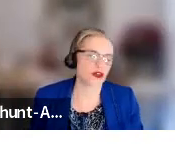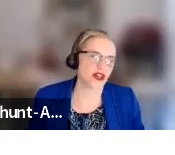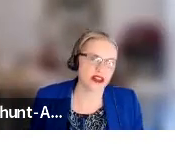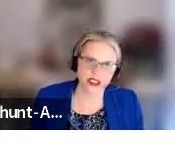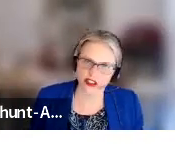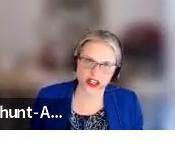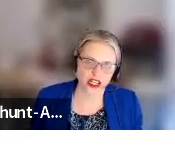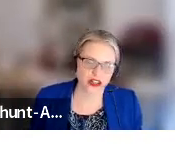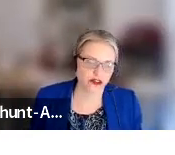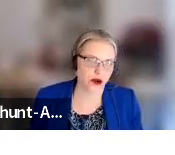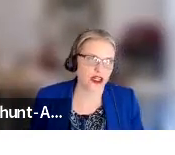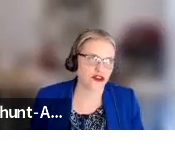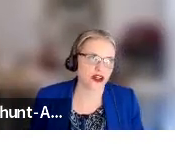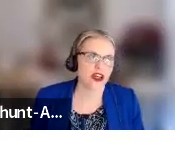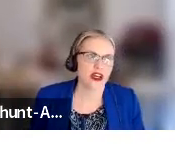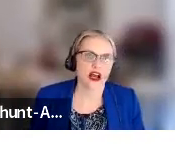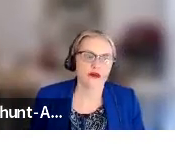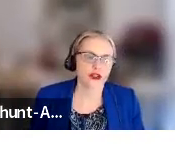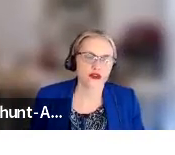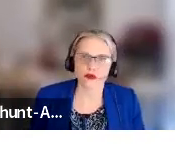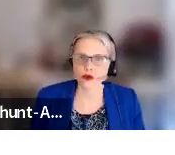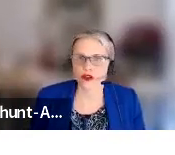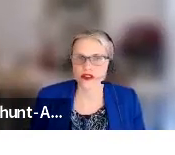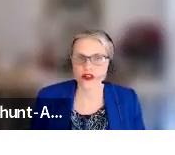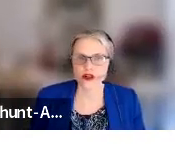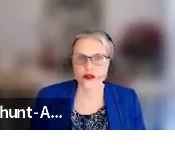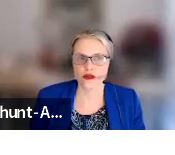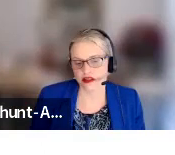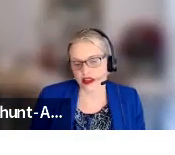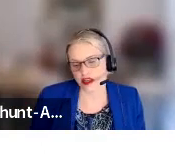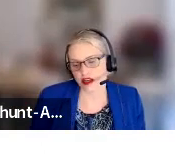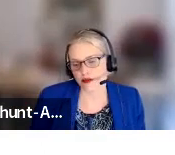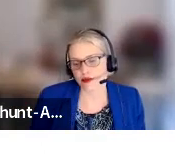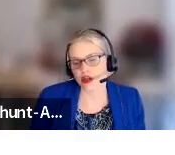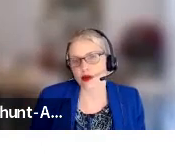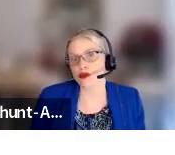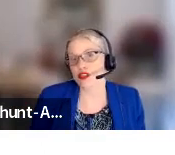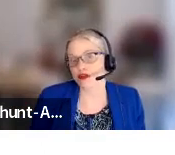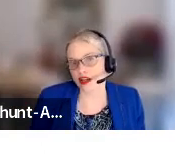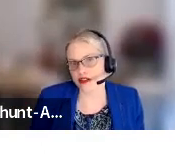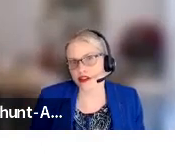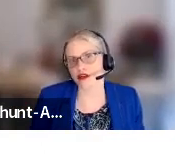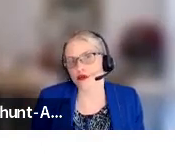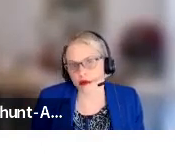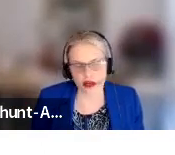Personalities can change after brain injury. Social supports, you know, they people talk about losing their friends and their employment